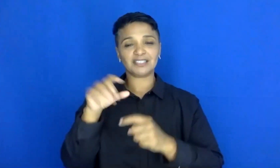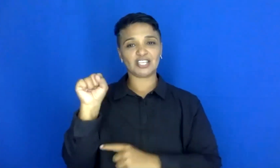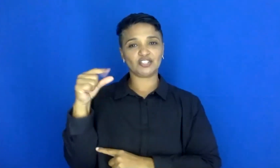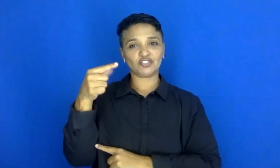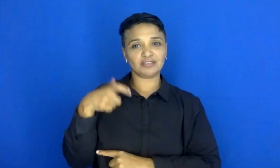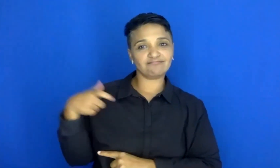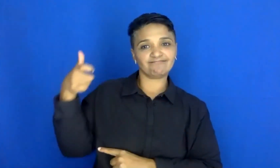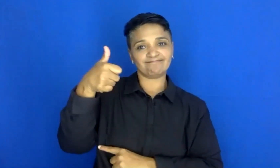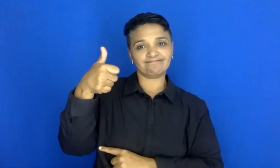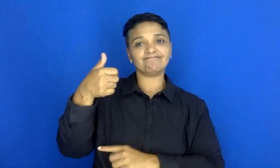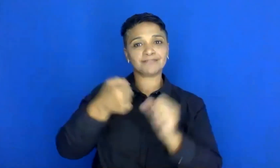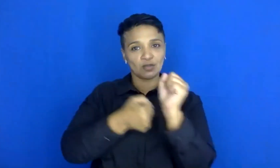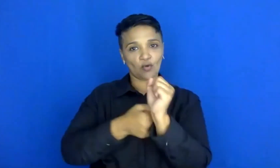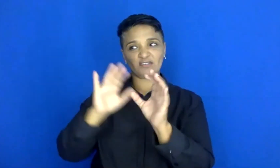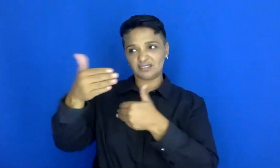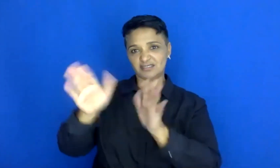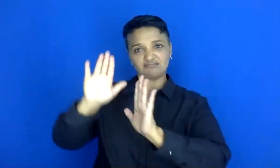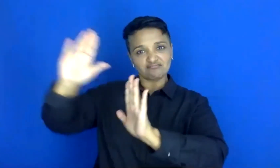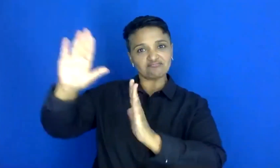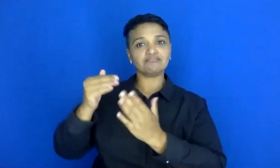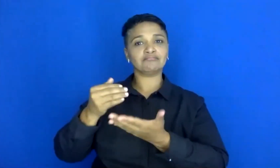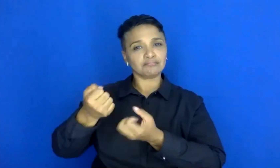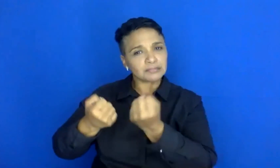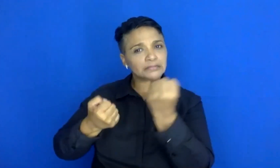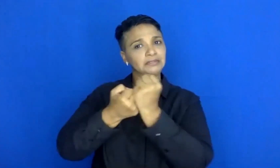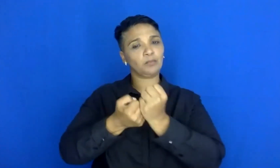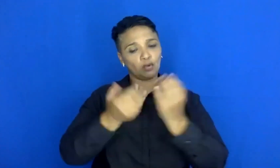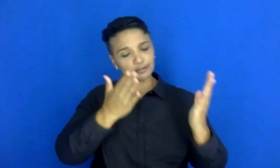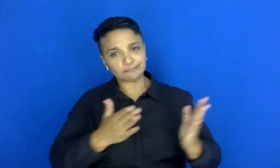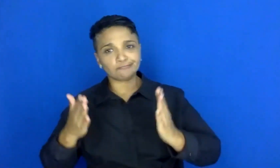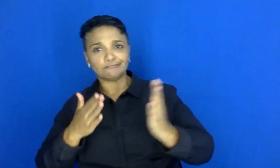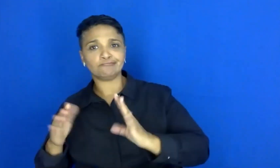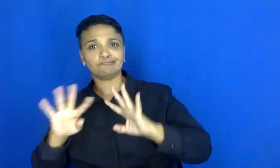office uh for their support uh for this event but really helping us uh really providing us a